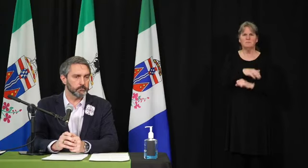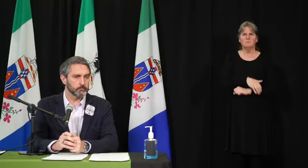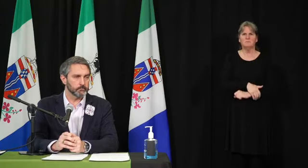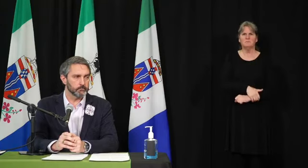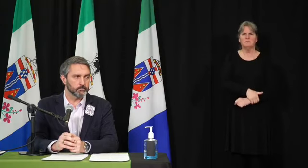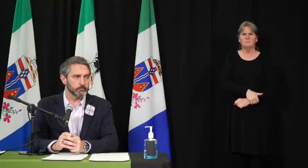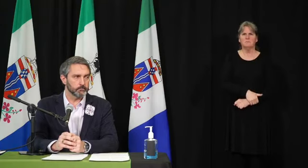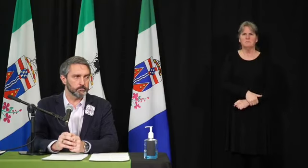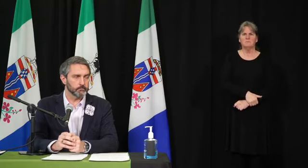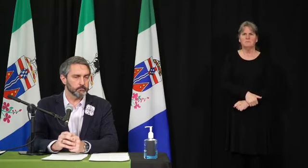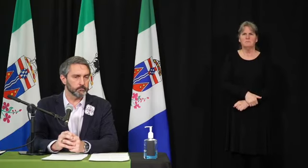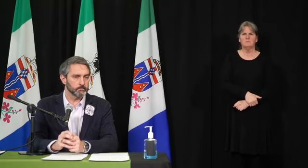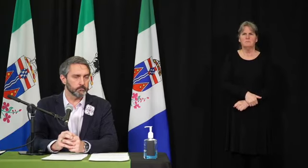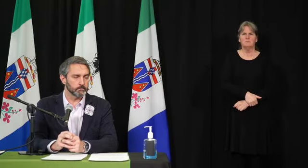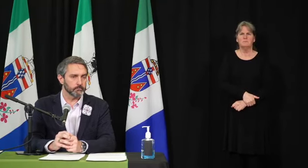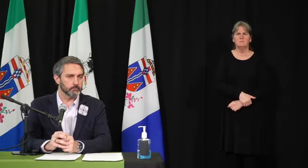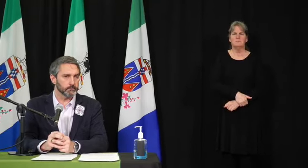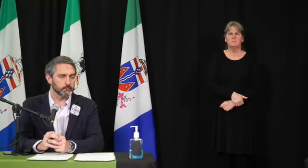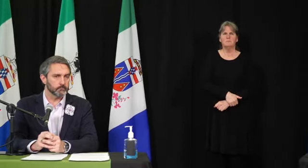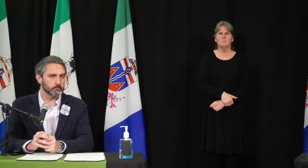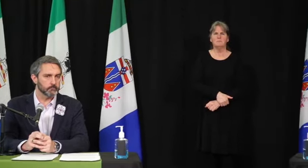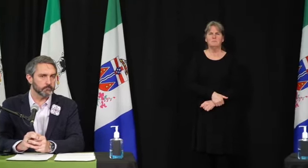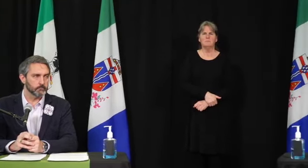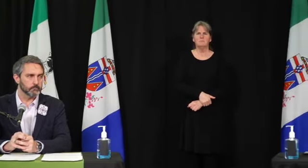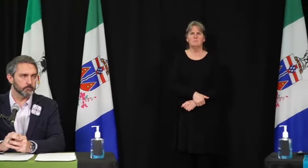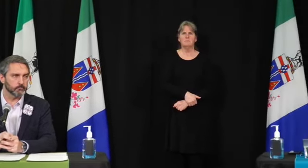Reporter: [ Speaking French ]